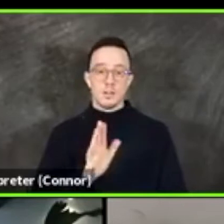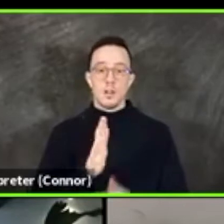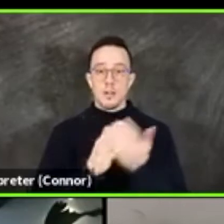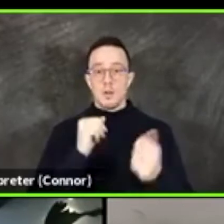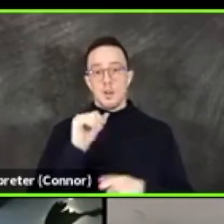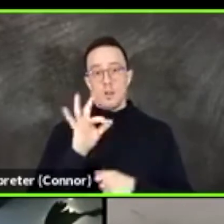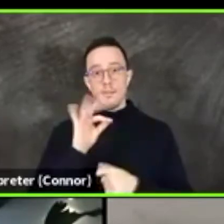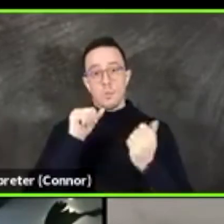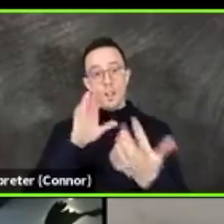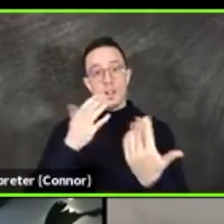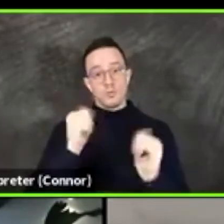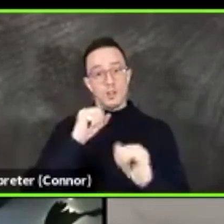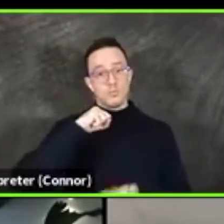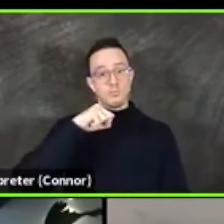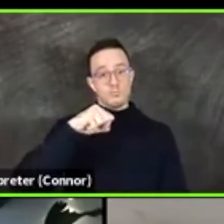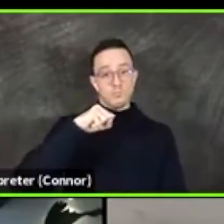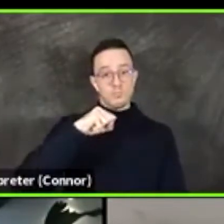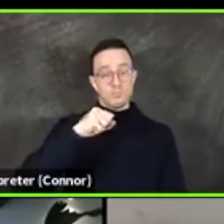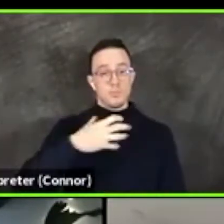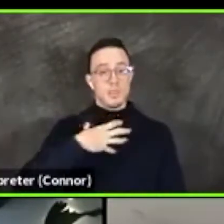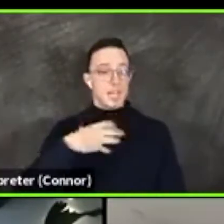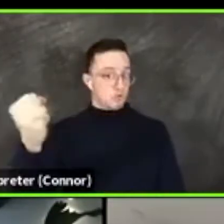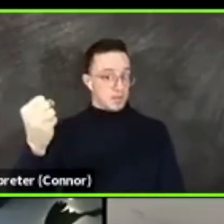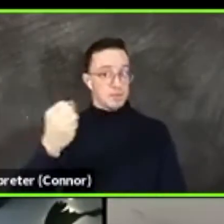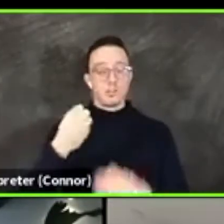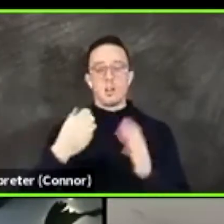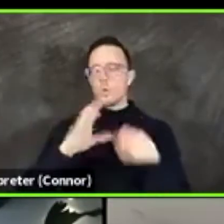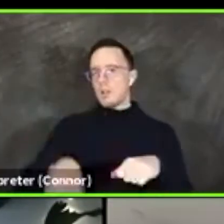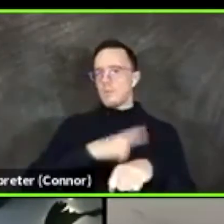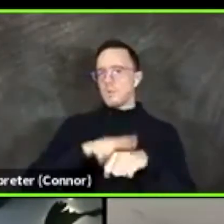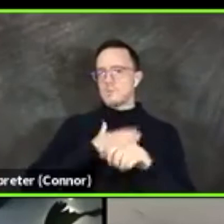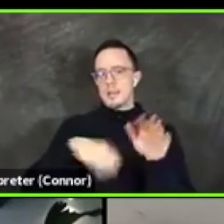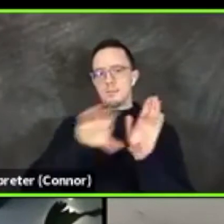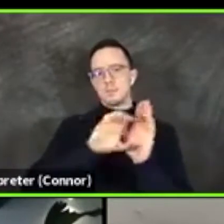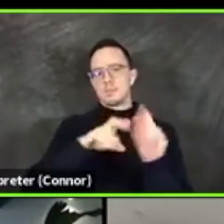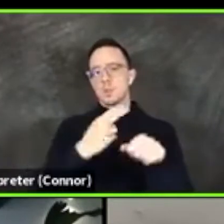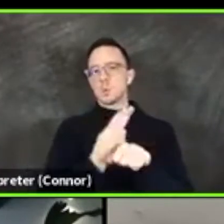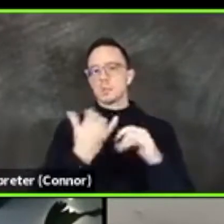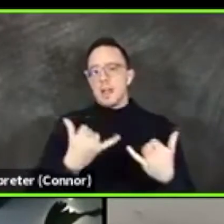EXTRACTION... OF COURSE, MY IMAGE IS BEING USED NOW AND I'VE GIVEN THAT UP BUT IS TO